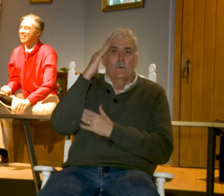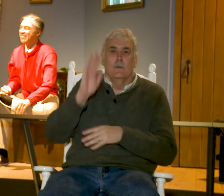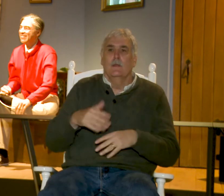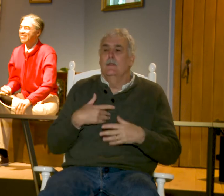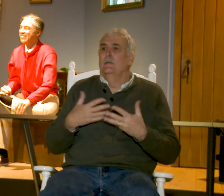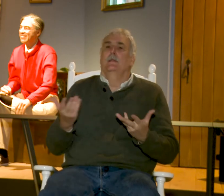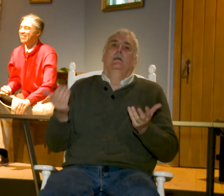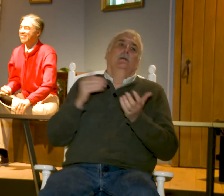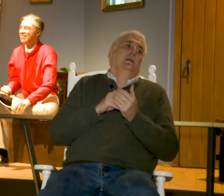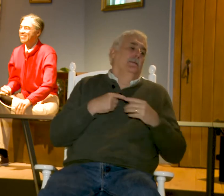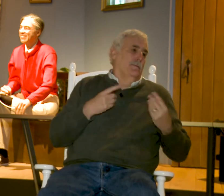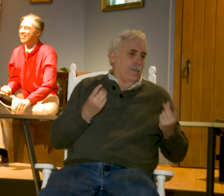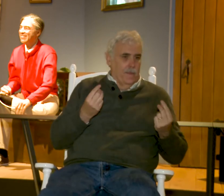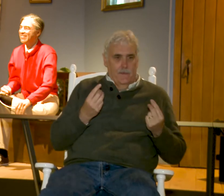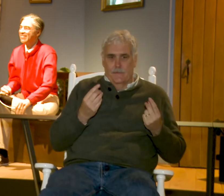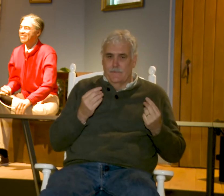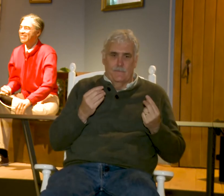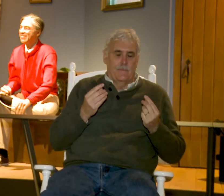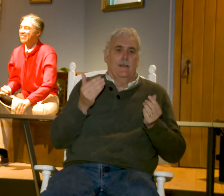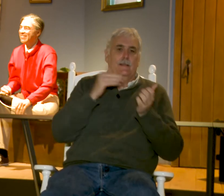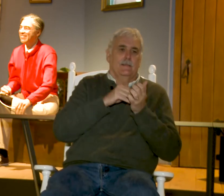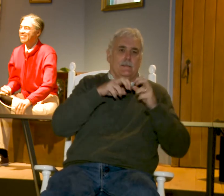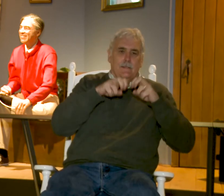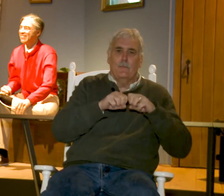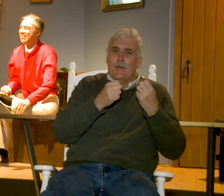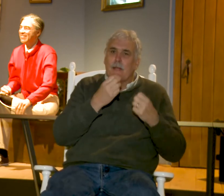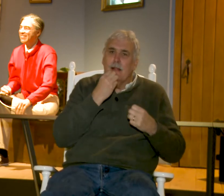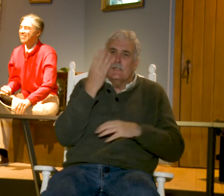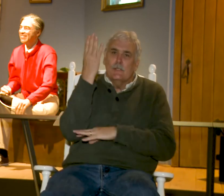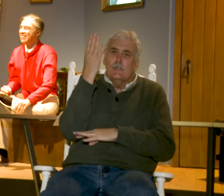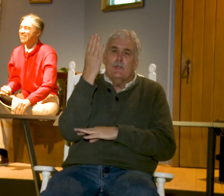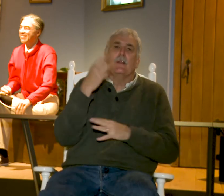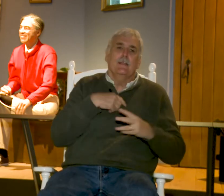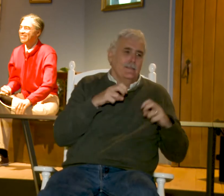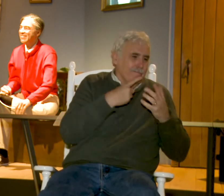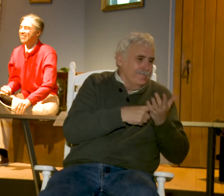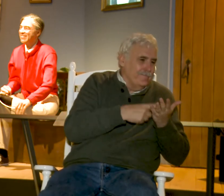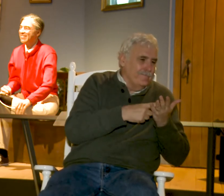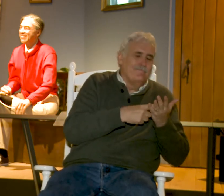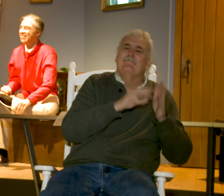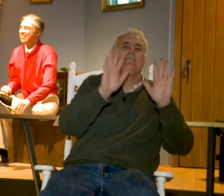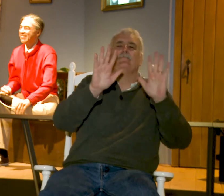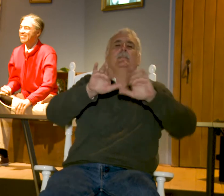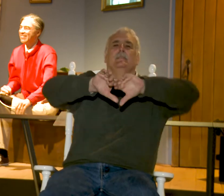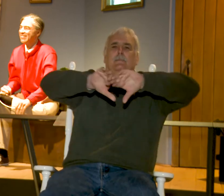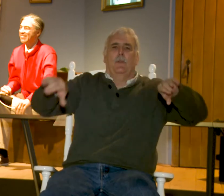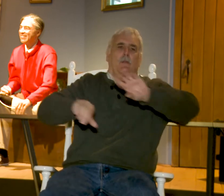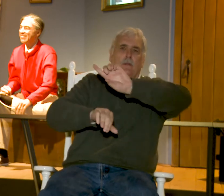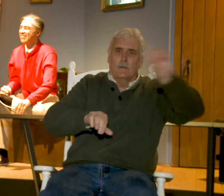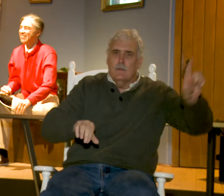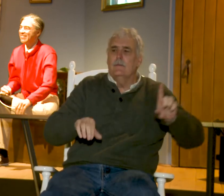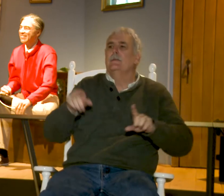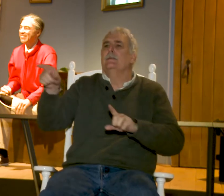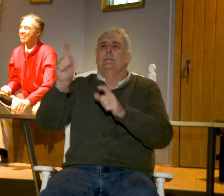Again I began thinking about what to do. We sat down to eat lunch, discussing ideas and decided to separate the signers.